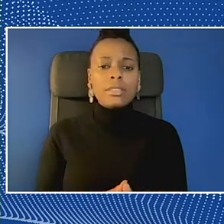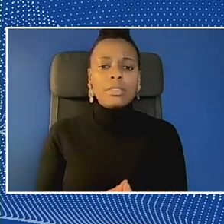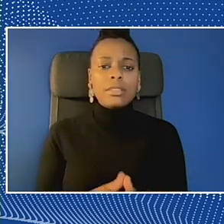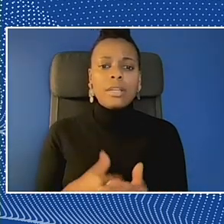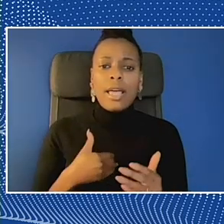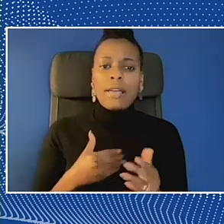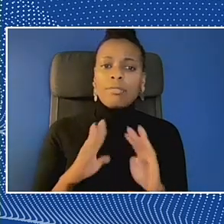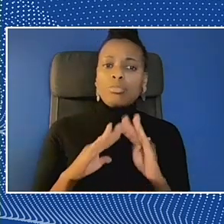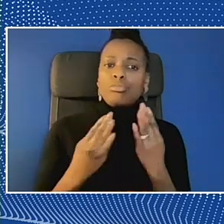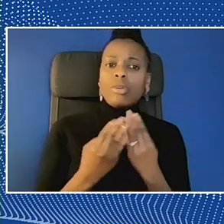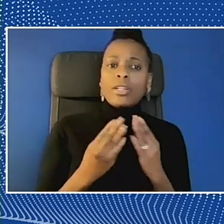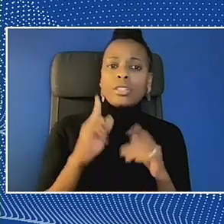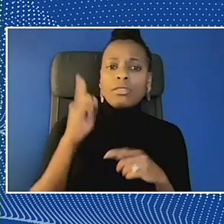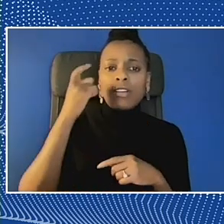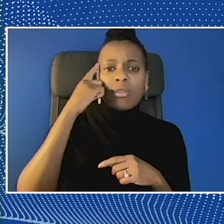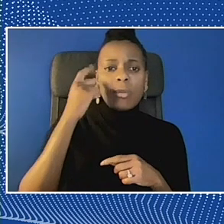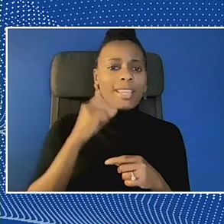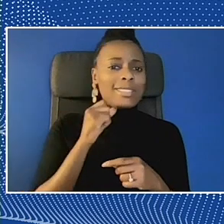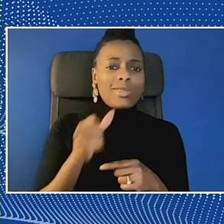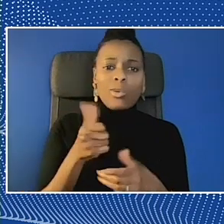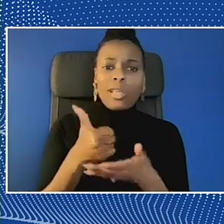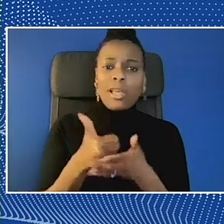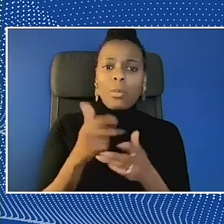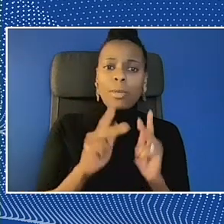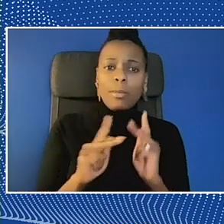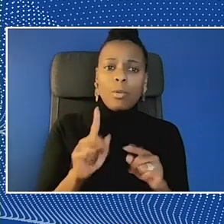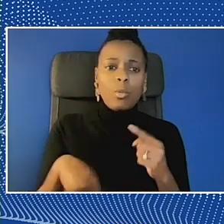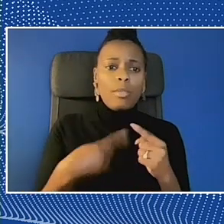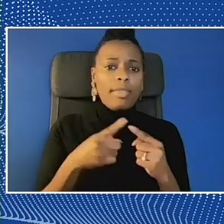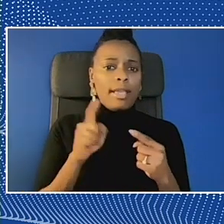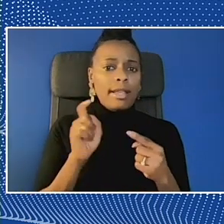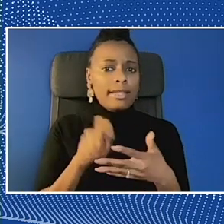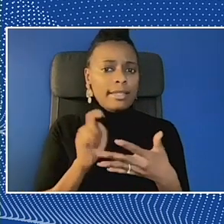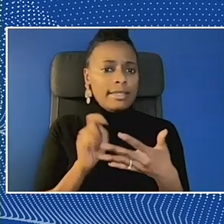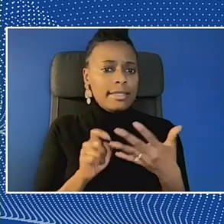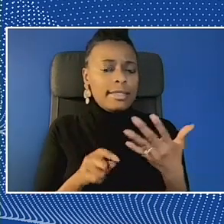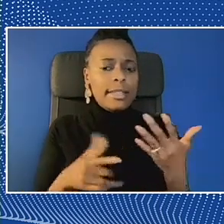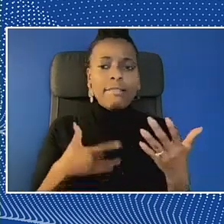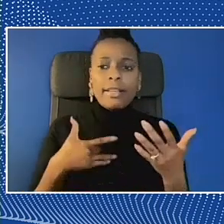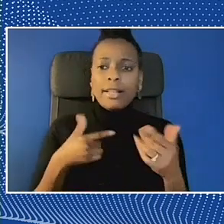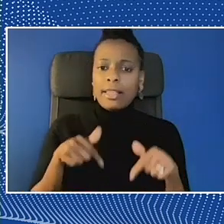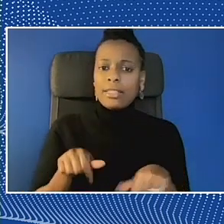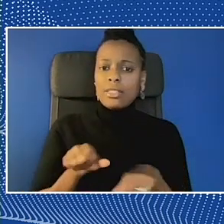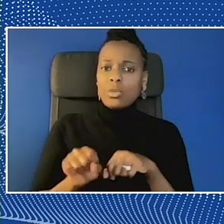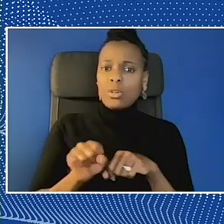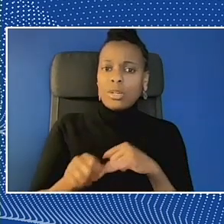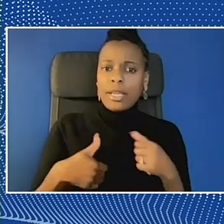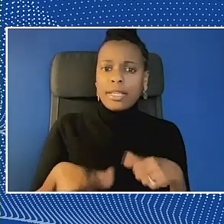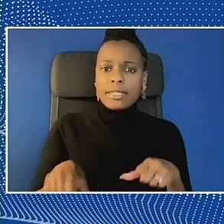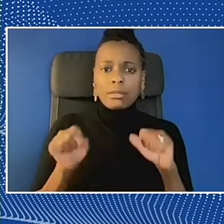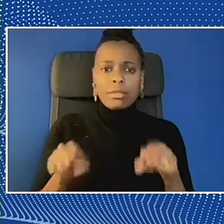help people when they truly need it. And I think that this is work that really has the potential to help a lot of people.